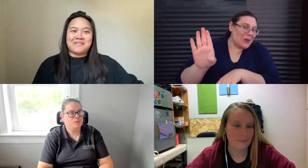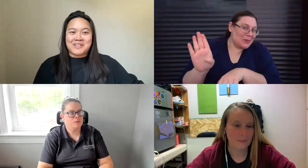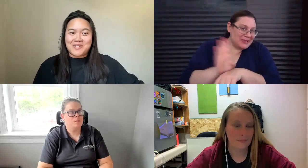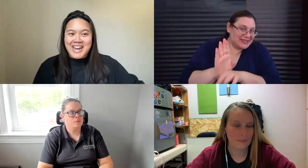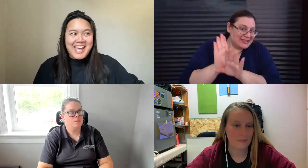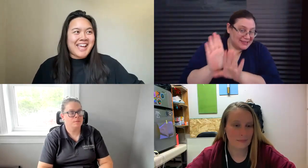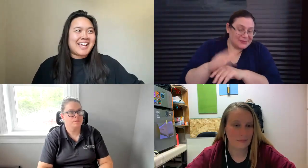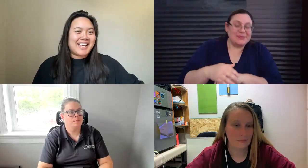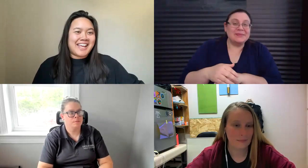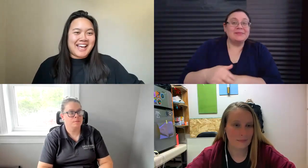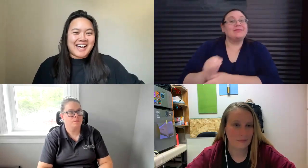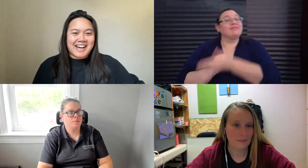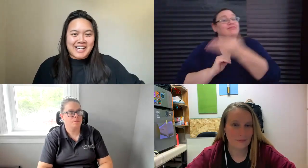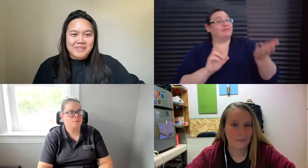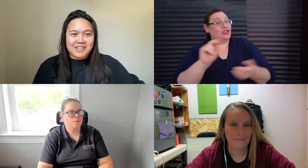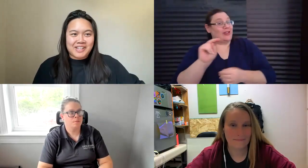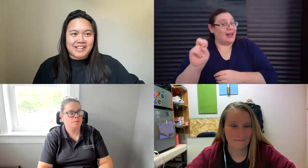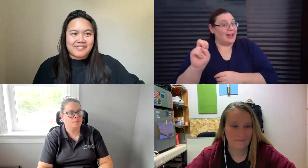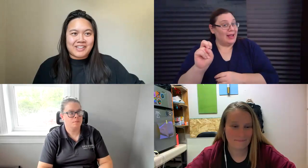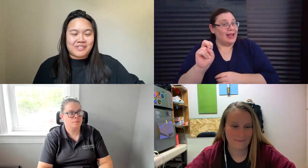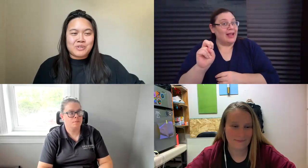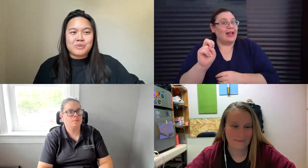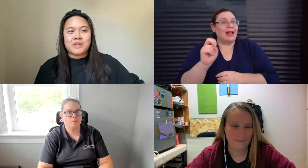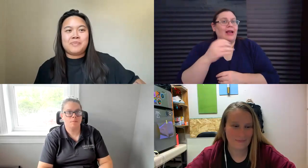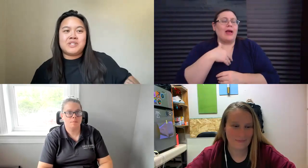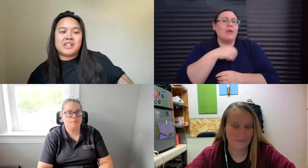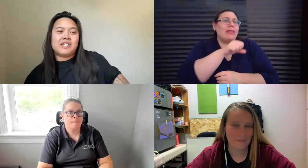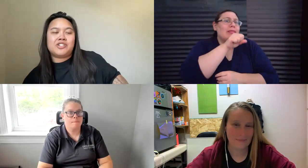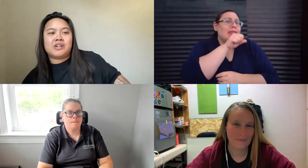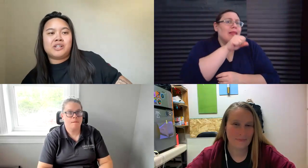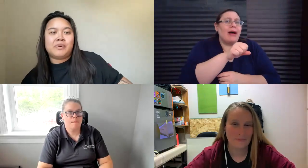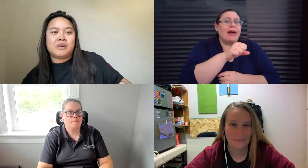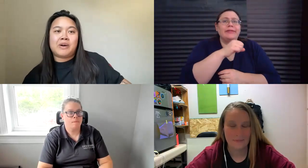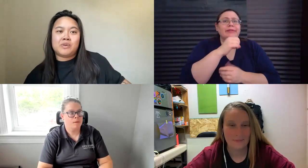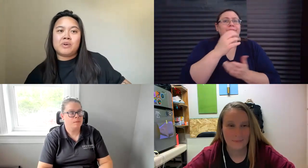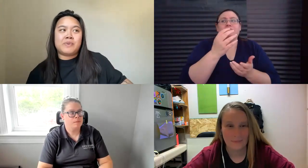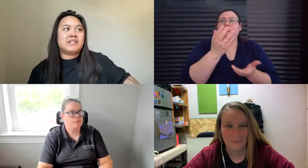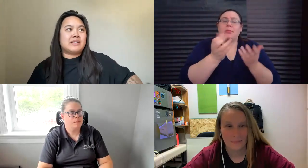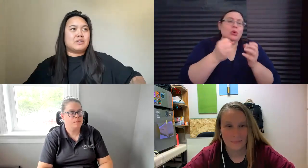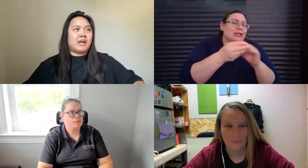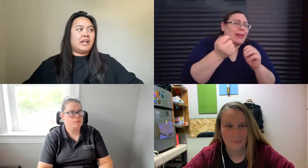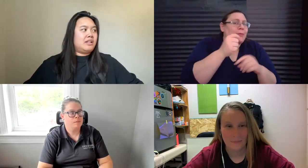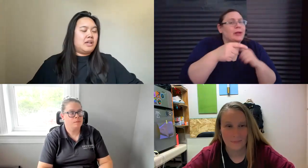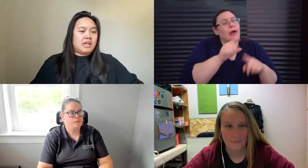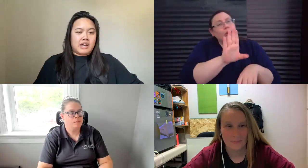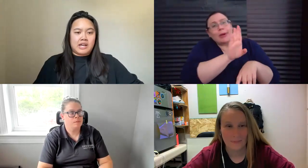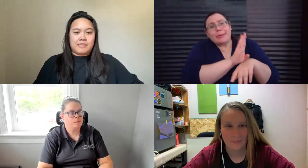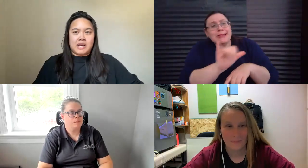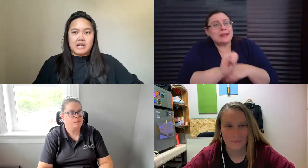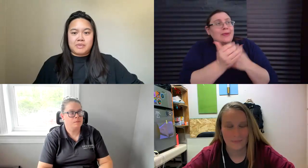And, Renee, I would love if you were able to kind of share a little bit about your business, as well.